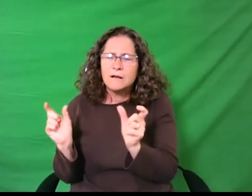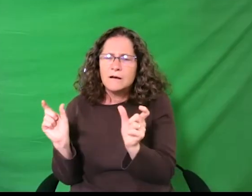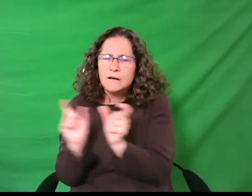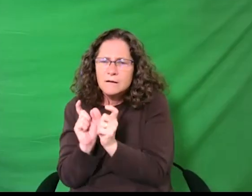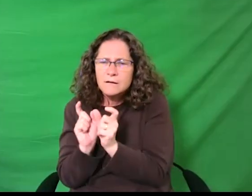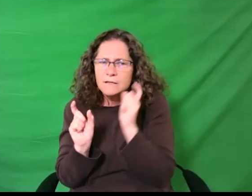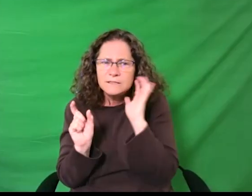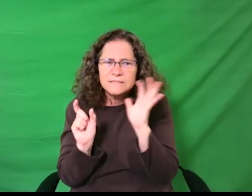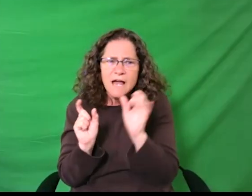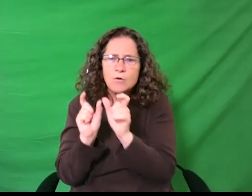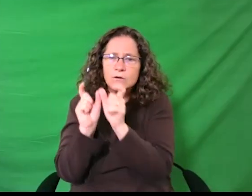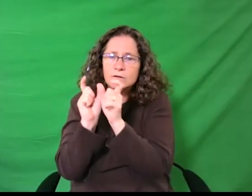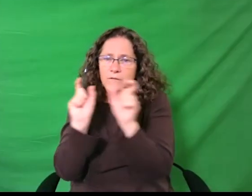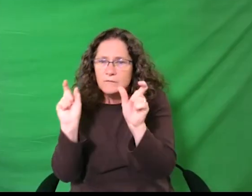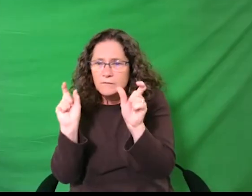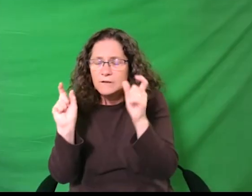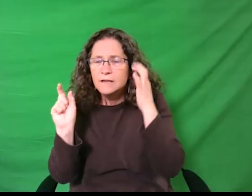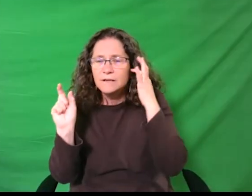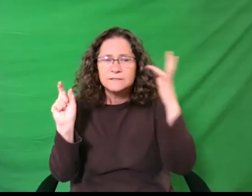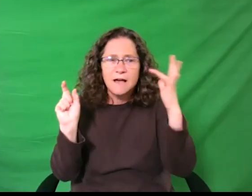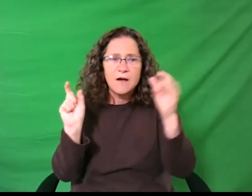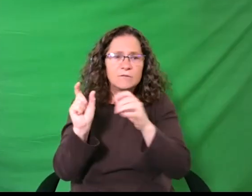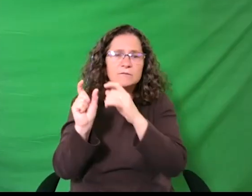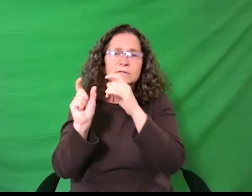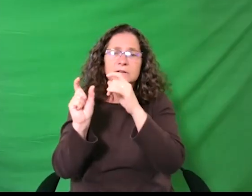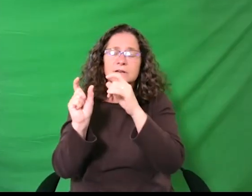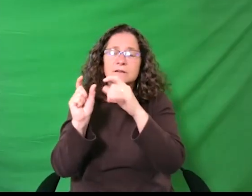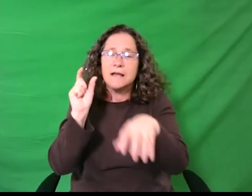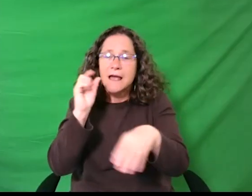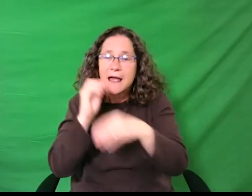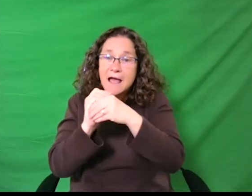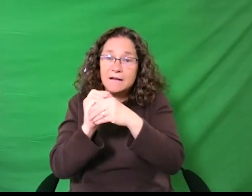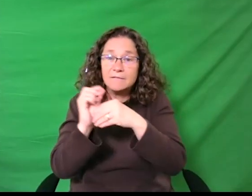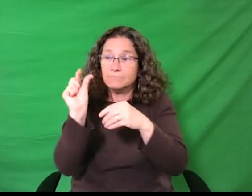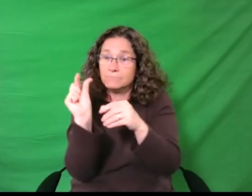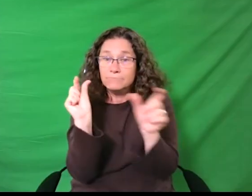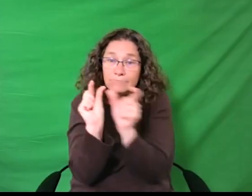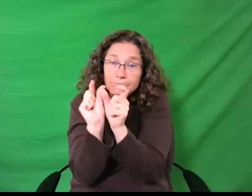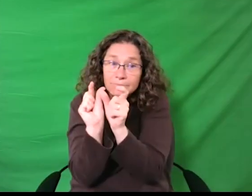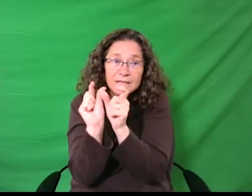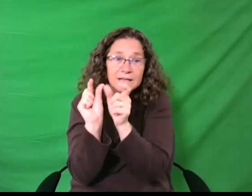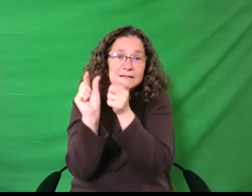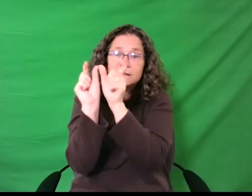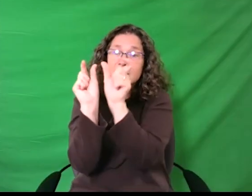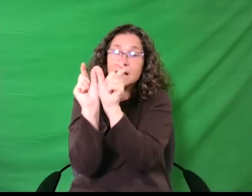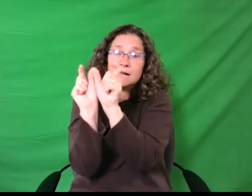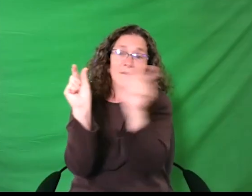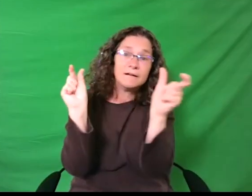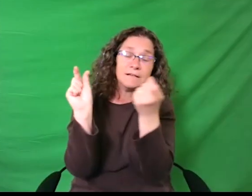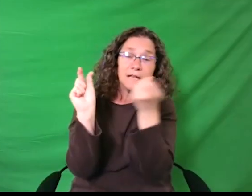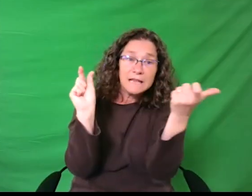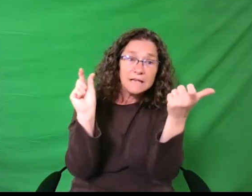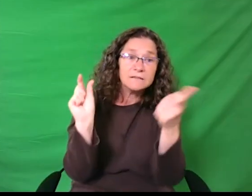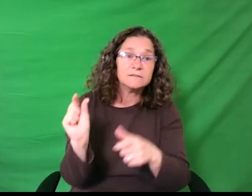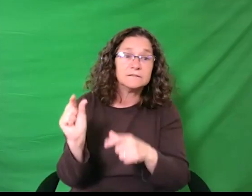addition, deletion, and substitution. All of these skills can be targeted with cuing.